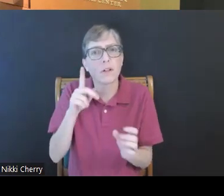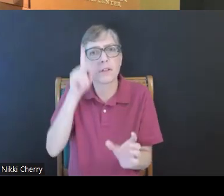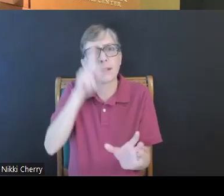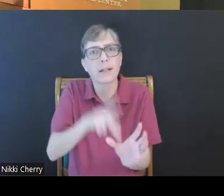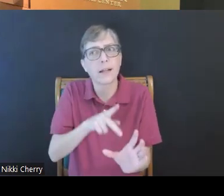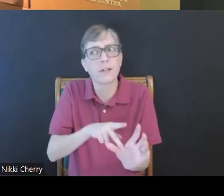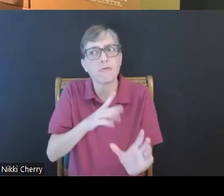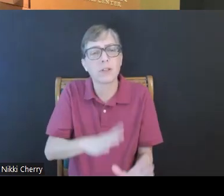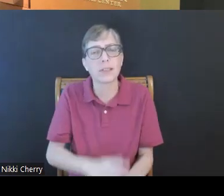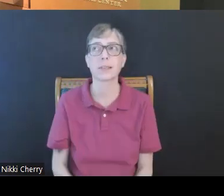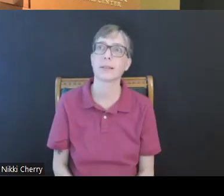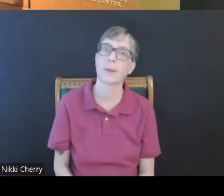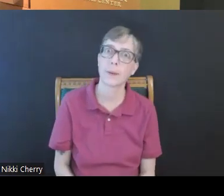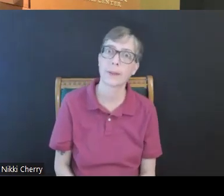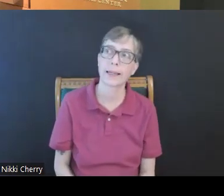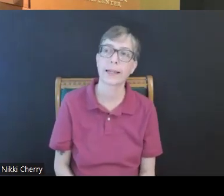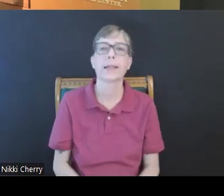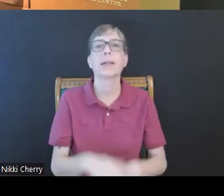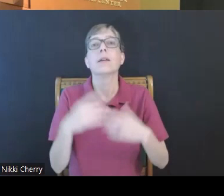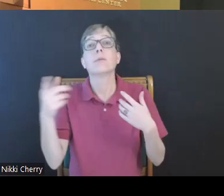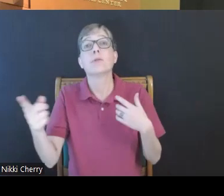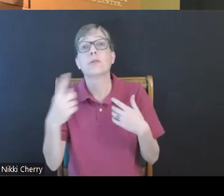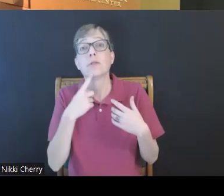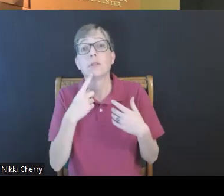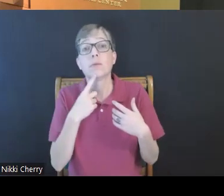uh and she said you know by the way I said If you're looking good maybe you're feeling